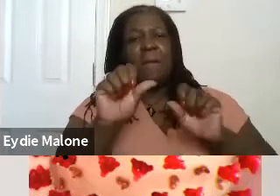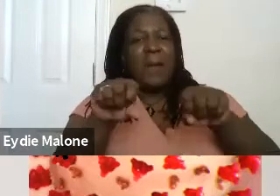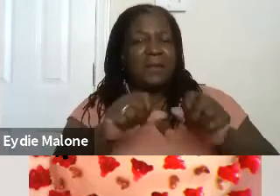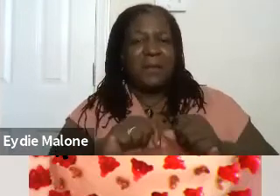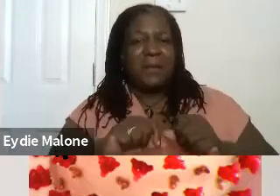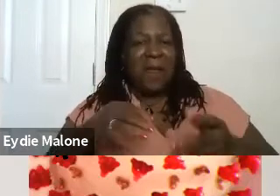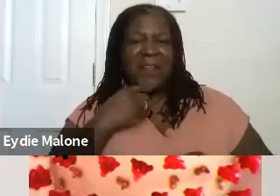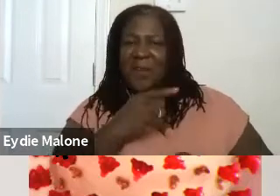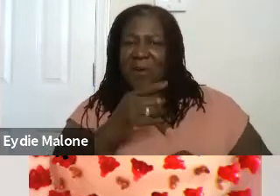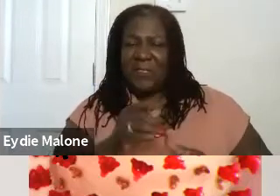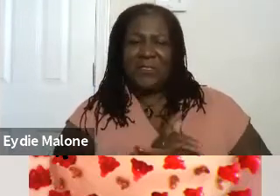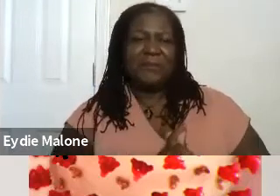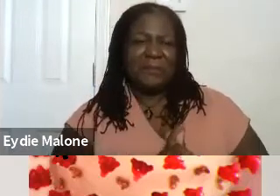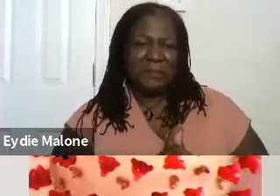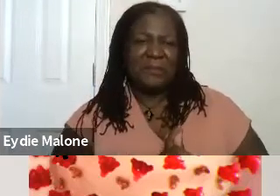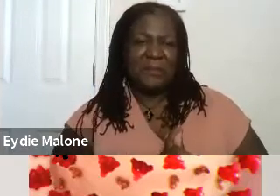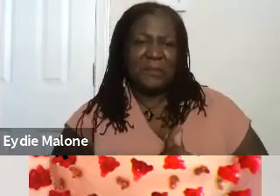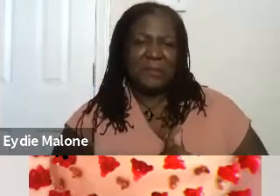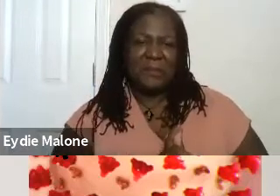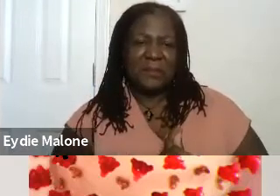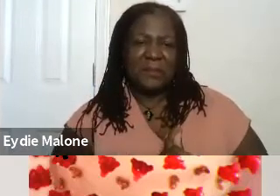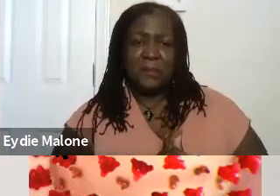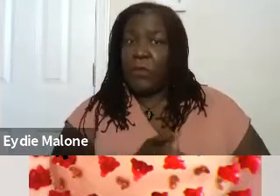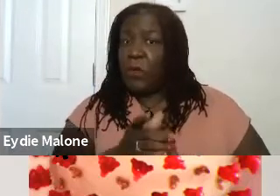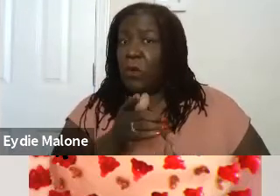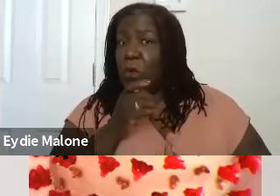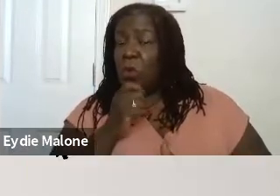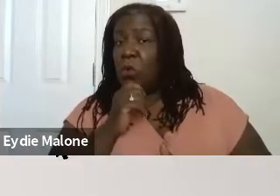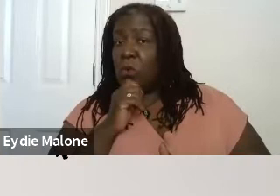to get vaccinated. So who should not get a COVID vaccine? It's